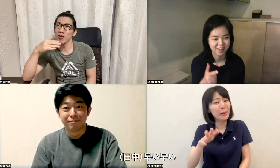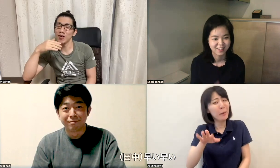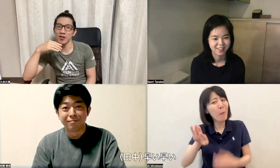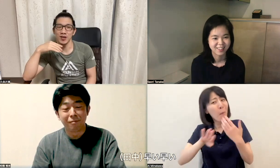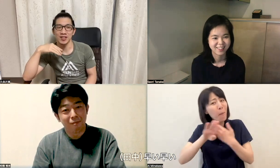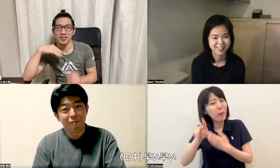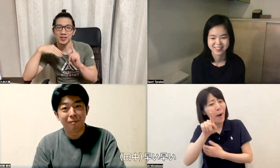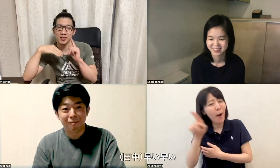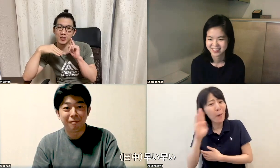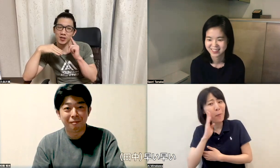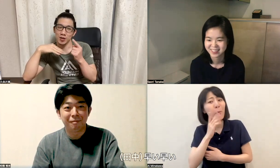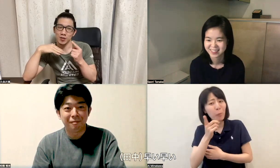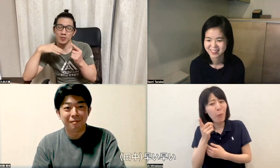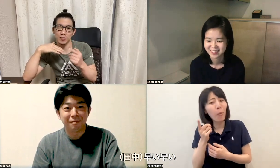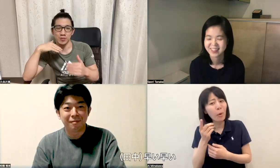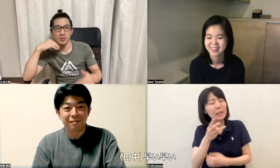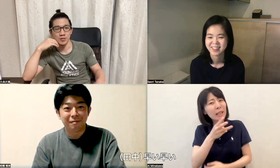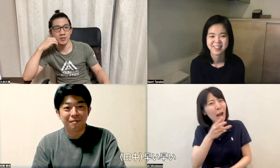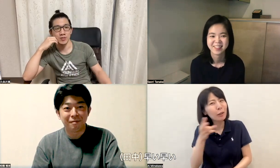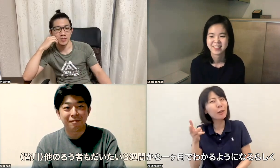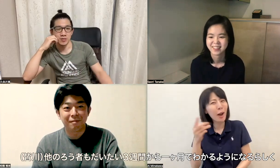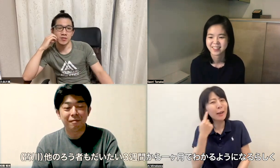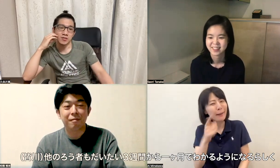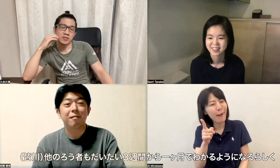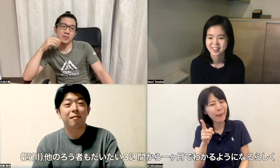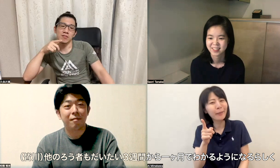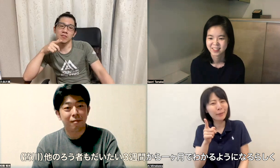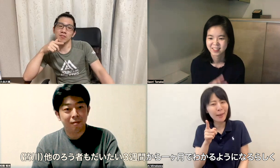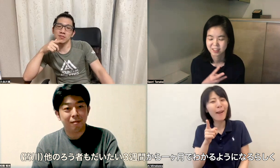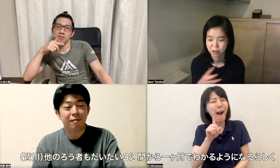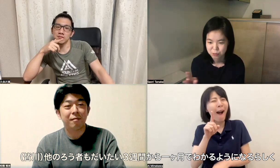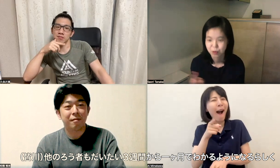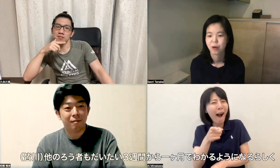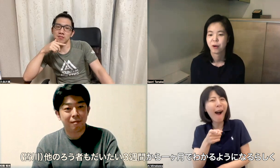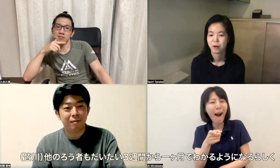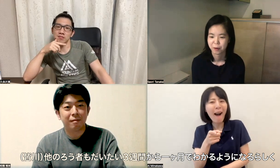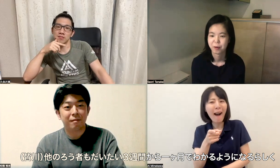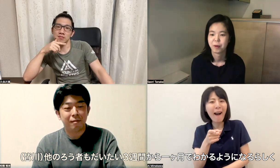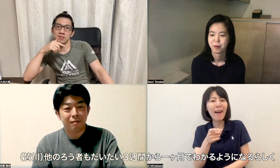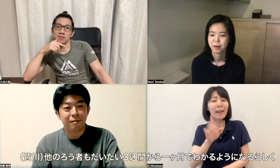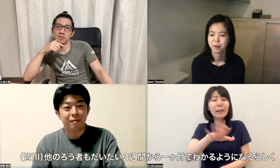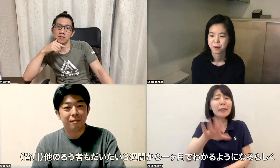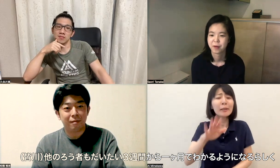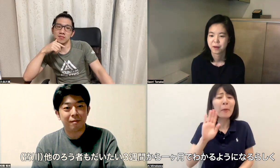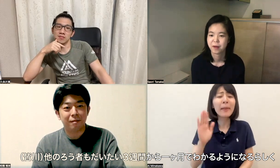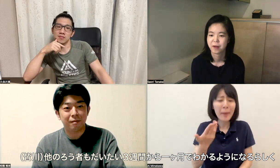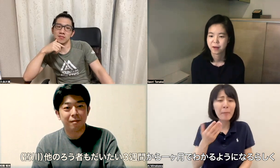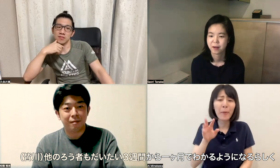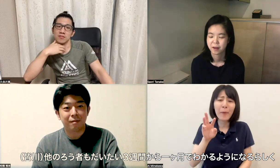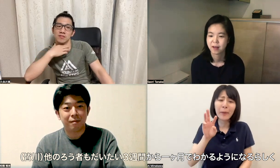(ST) Yes, super fast! (AM) Other deaf students also start understanding from 3 weeks to one month.